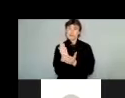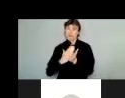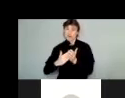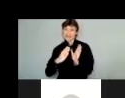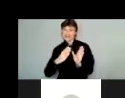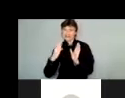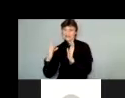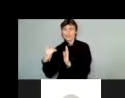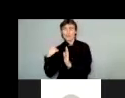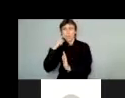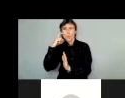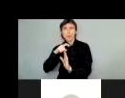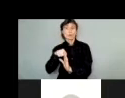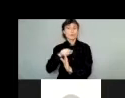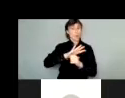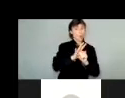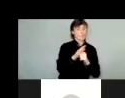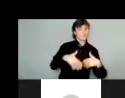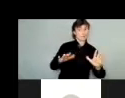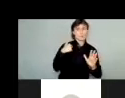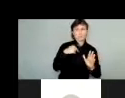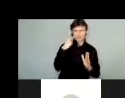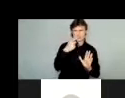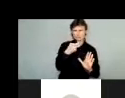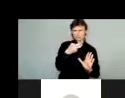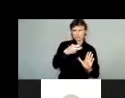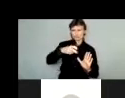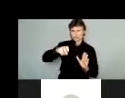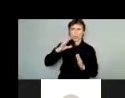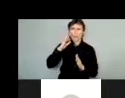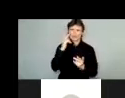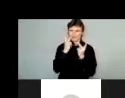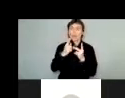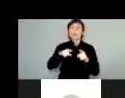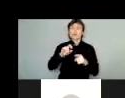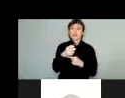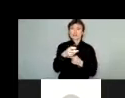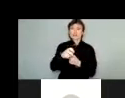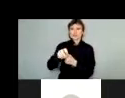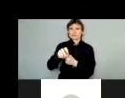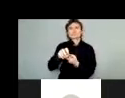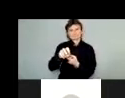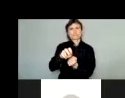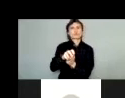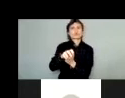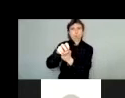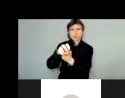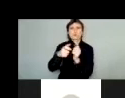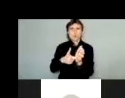start to play out. But we also acknowledge that there are other types of structural change resources and capacity